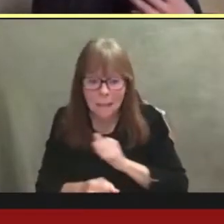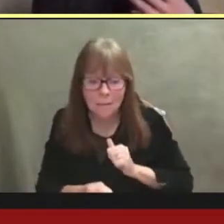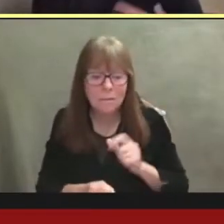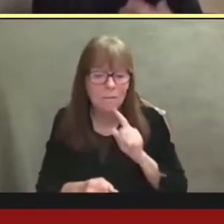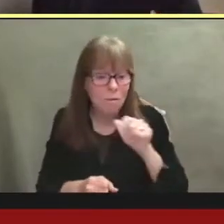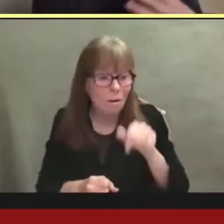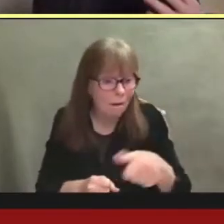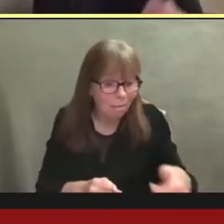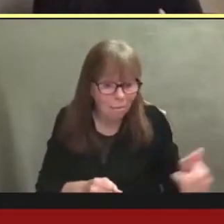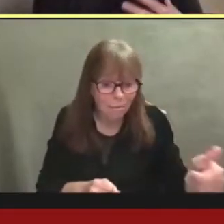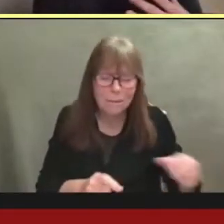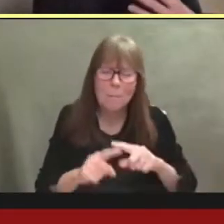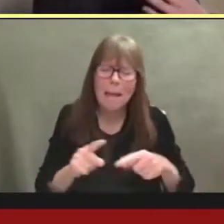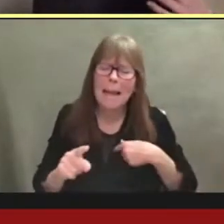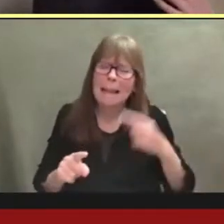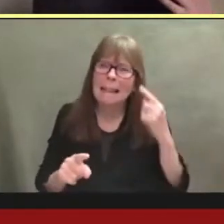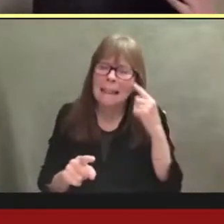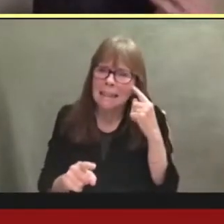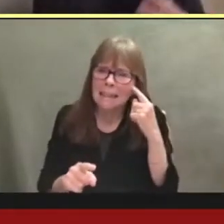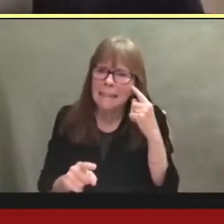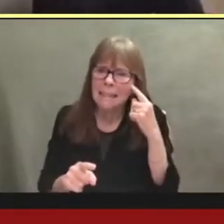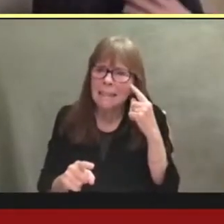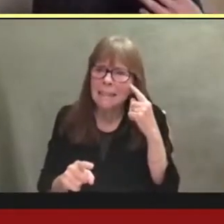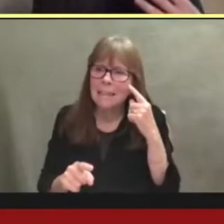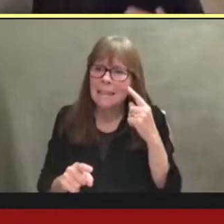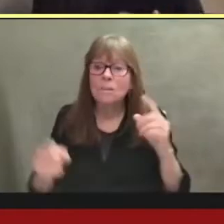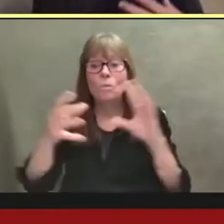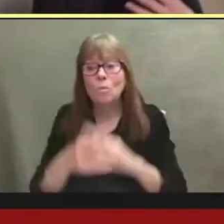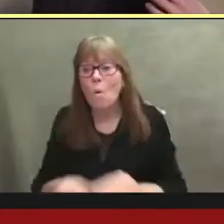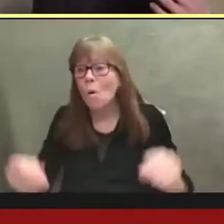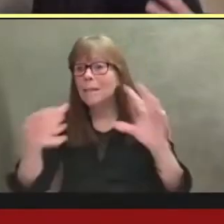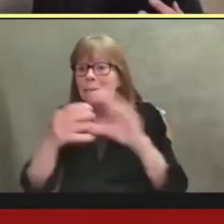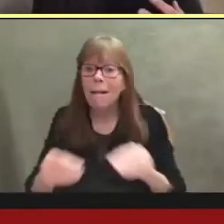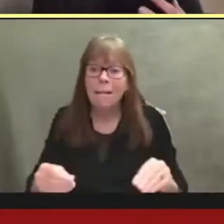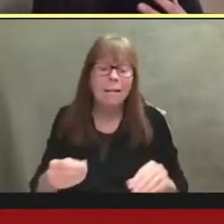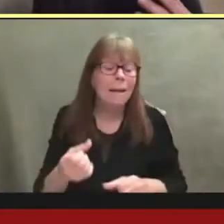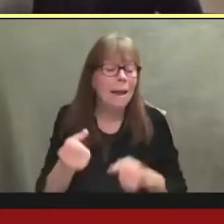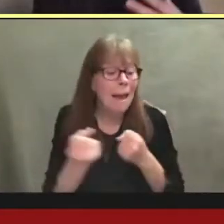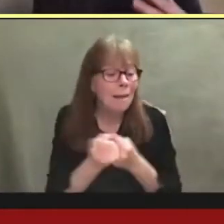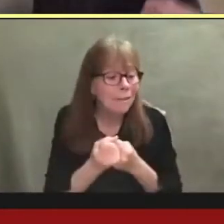But I really think that the power of storytelling and advocacy and allyship of people in those